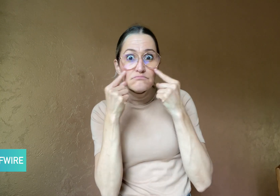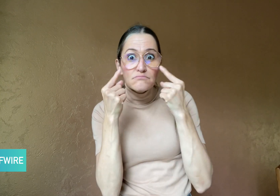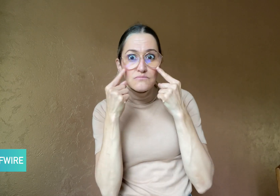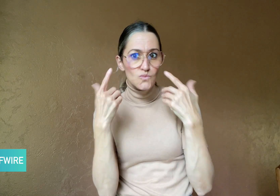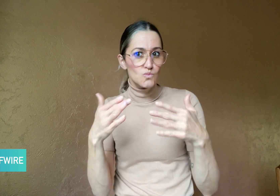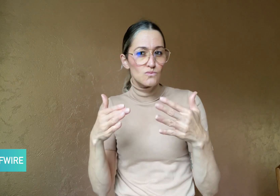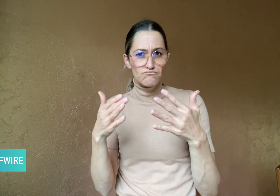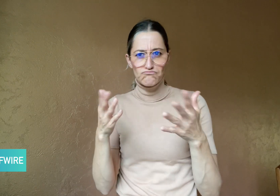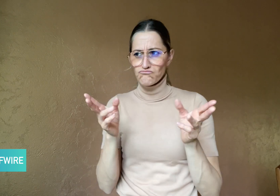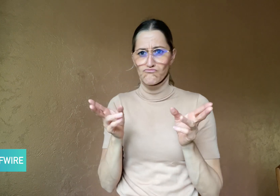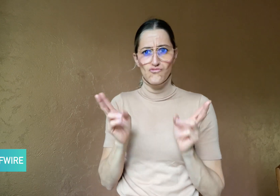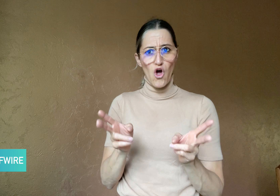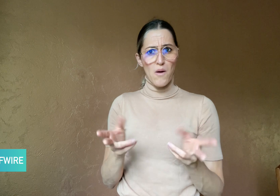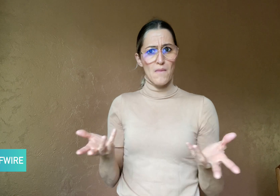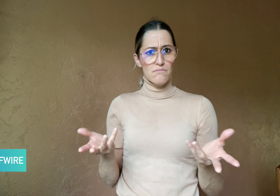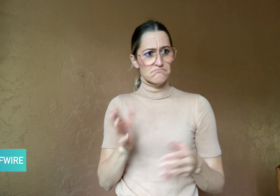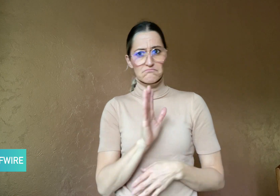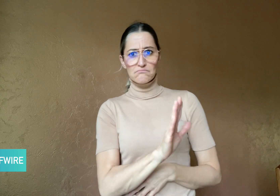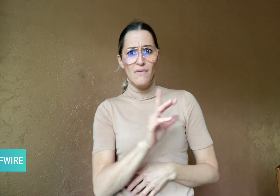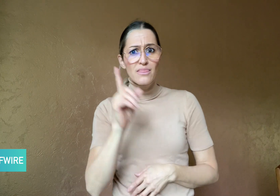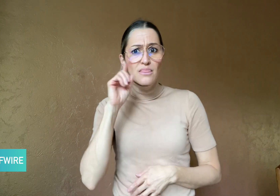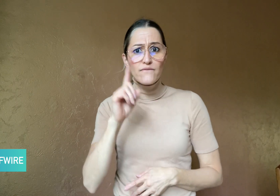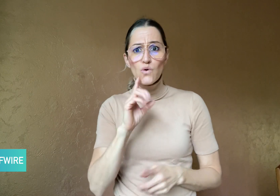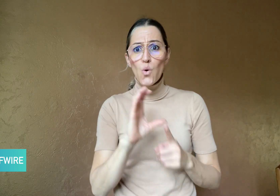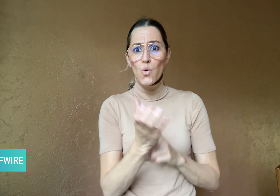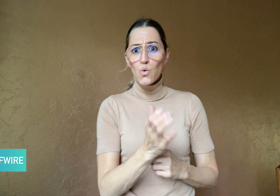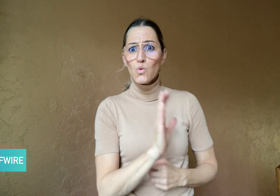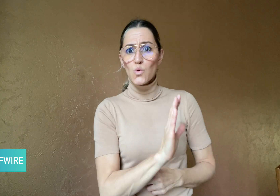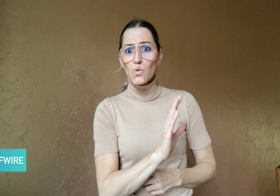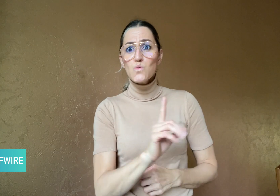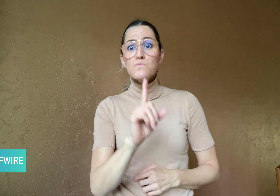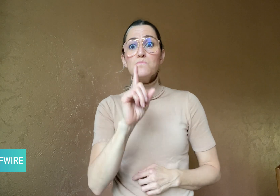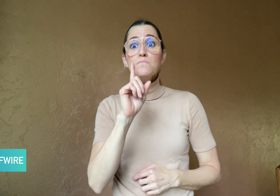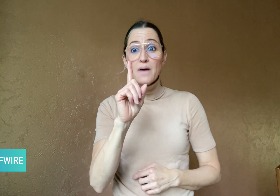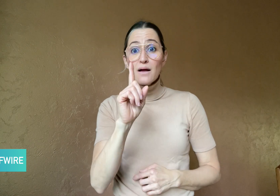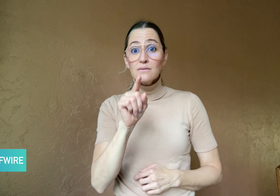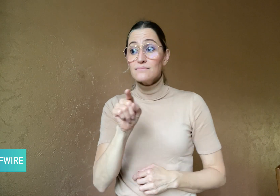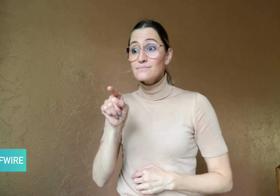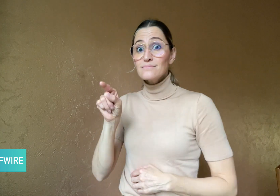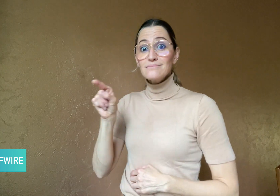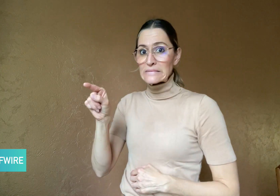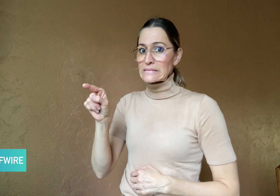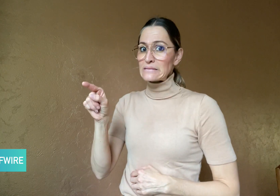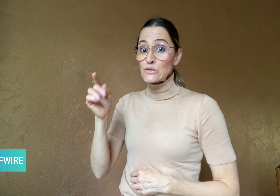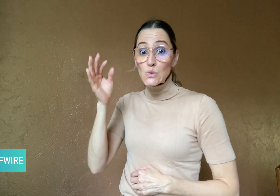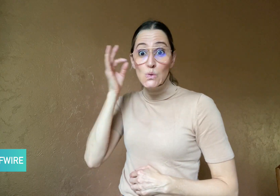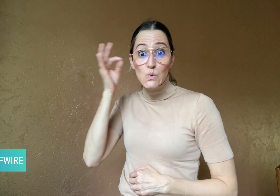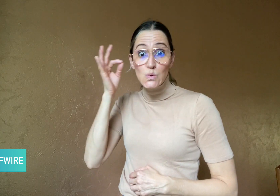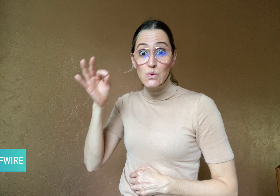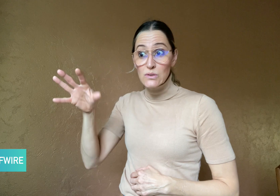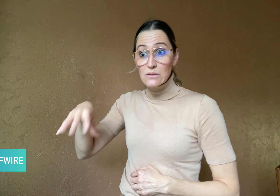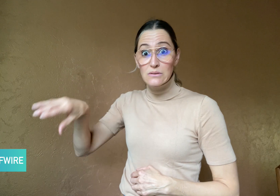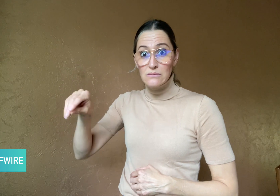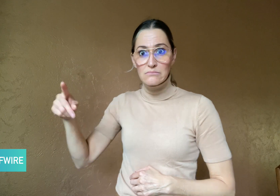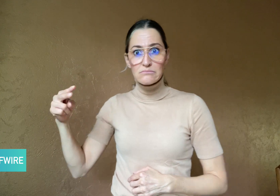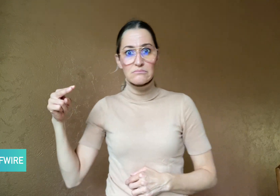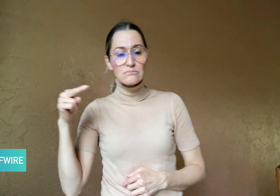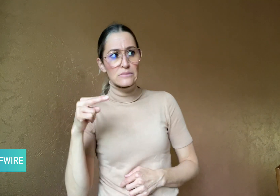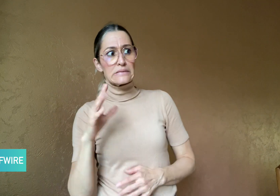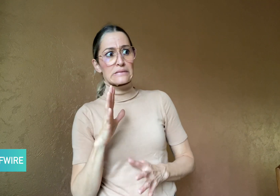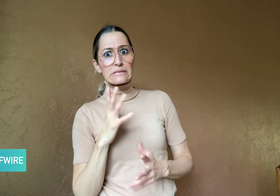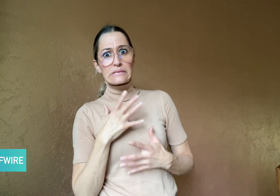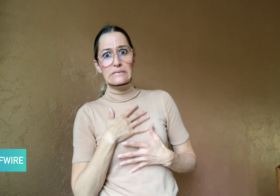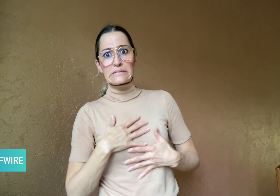but may cause discomfort to their hearing peers. This causes